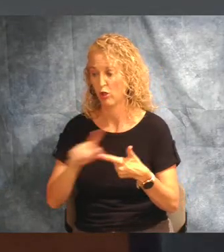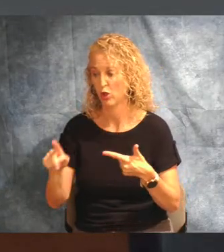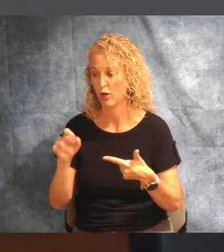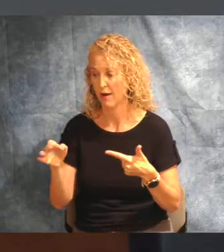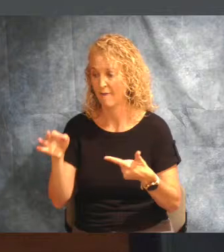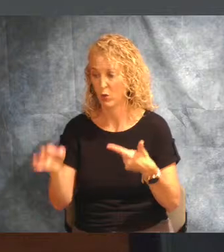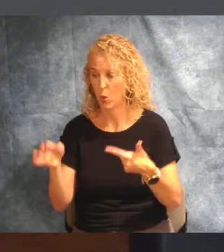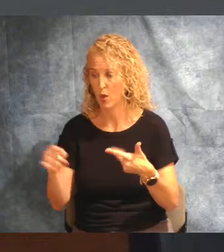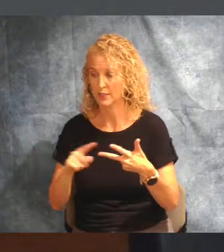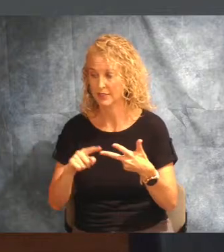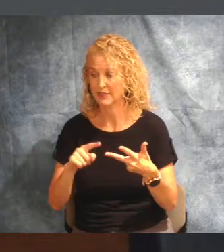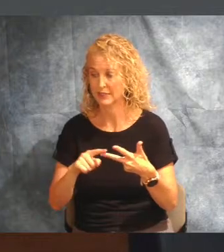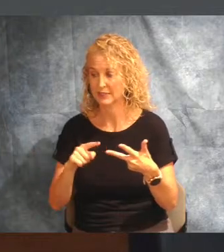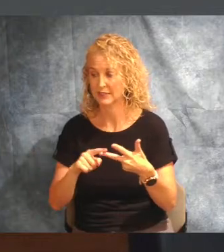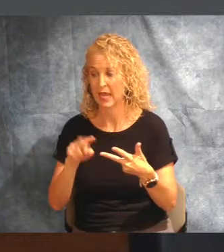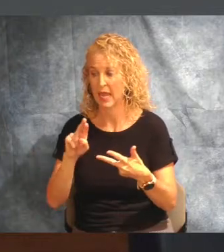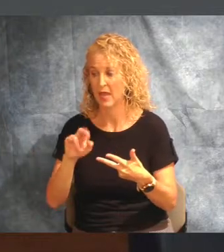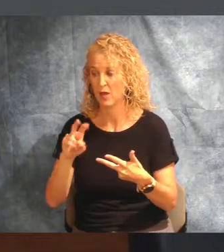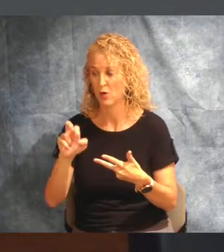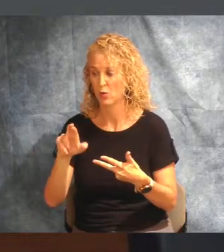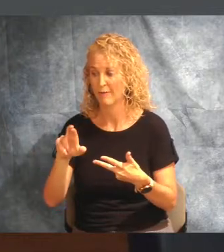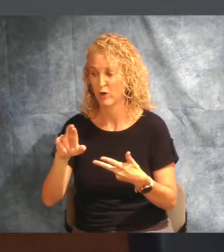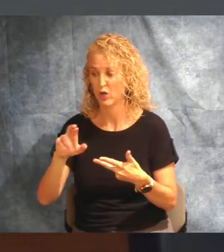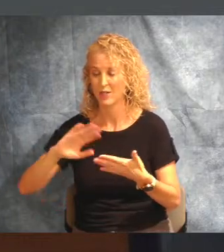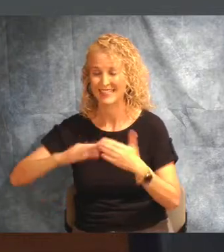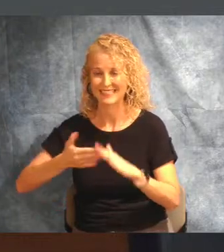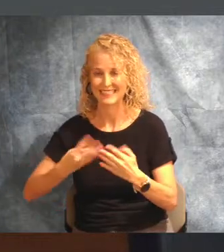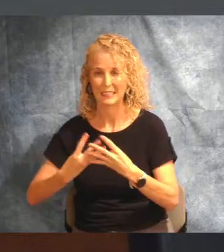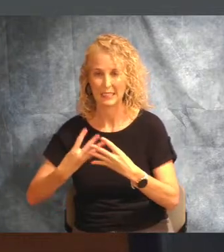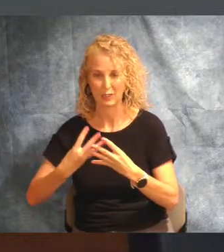and River City Correctional Facility. the total amount of the budget adjustments